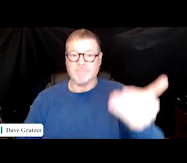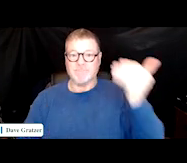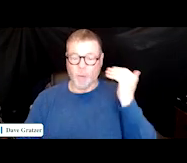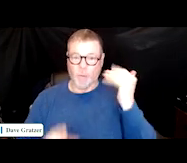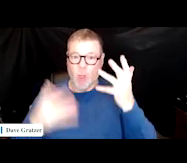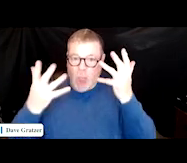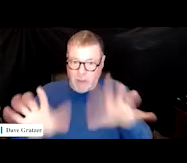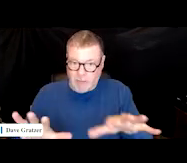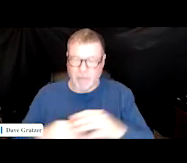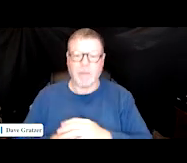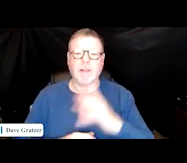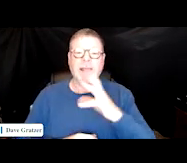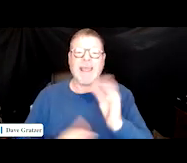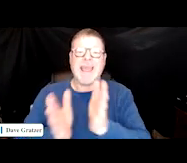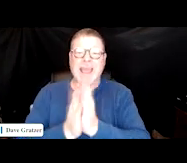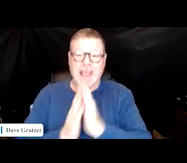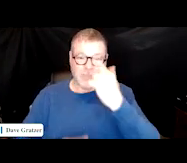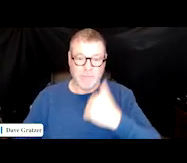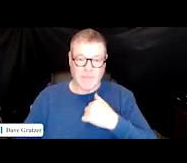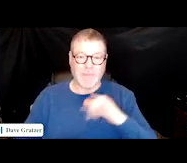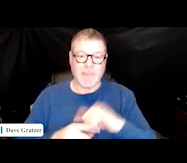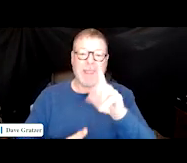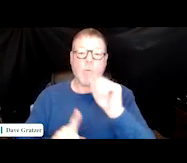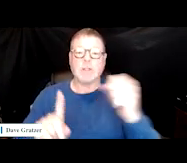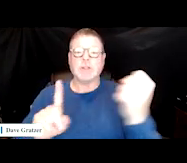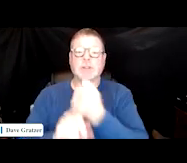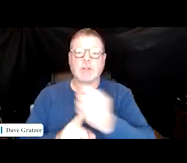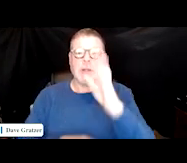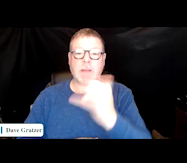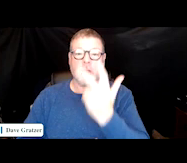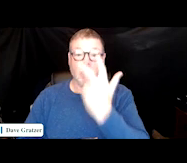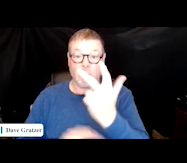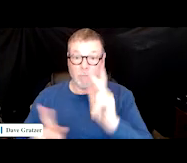and had informed me that he was assaulted by three individuals in which he had